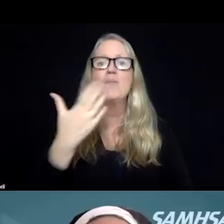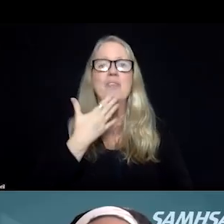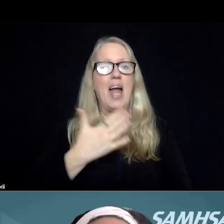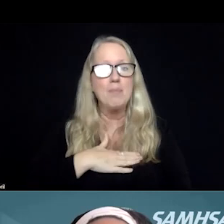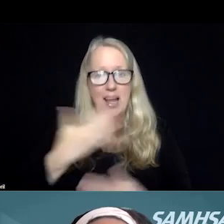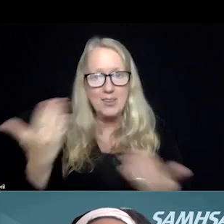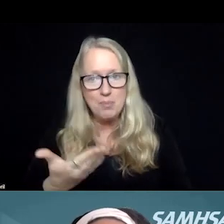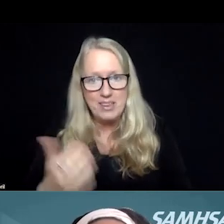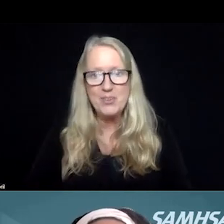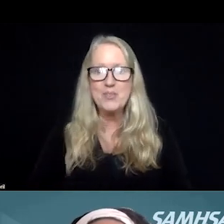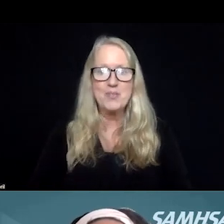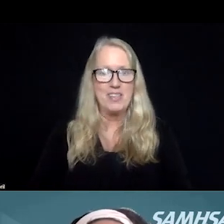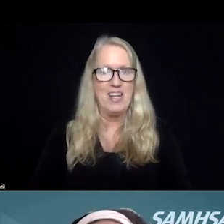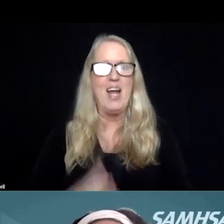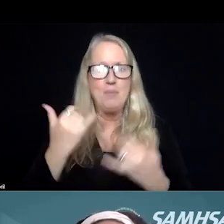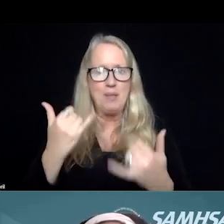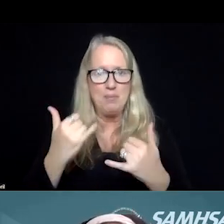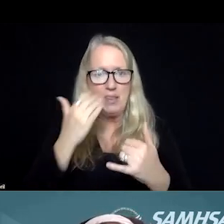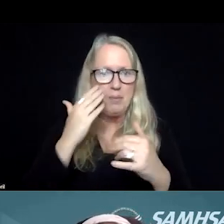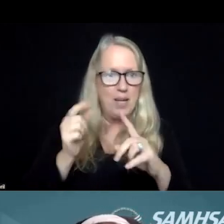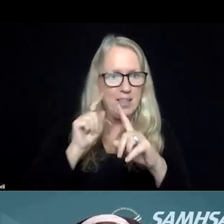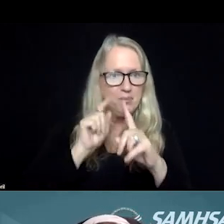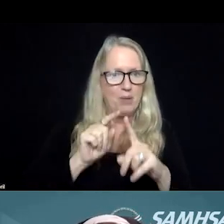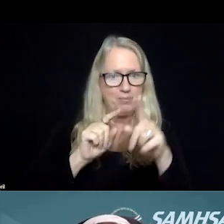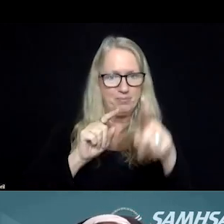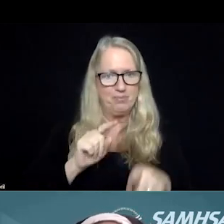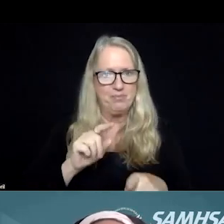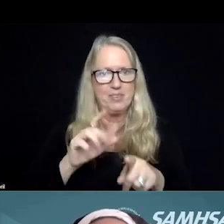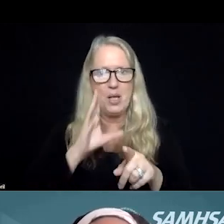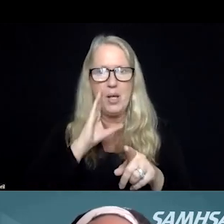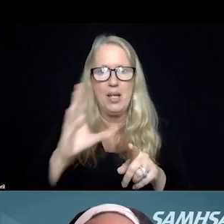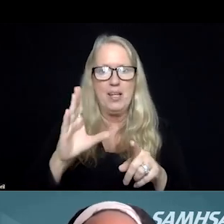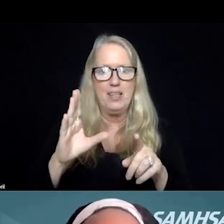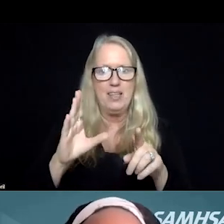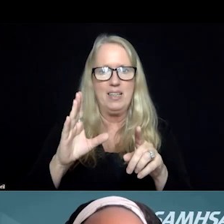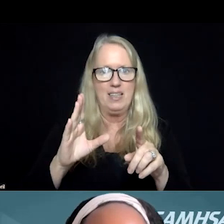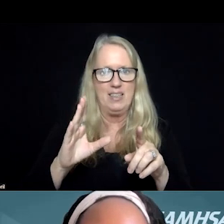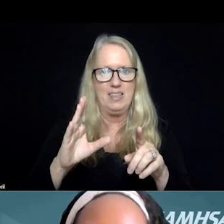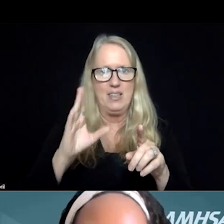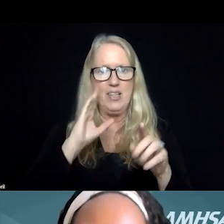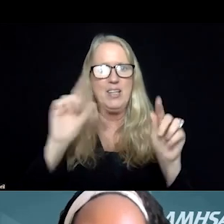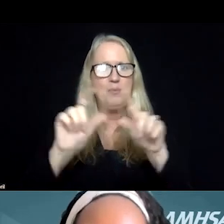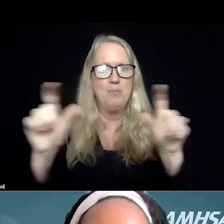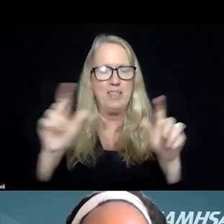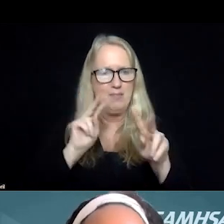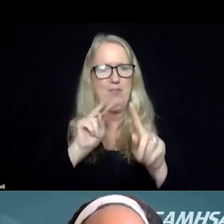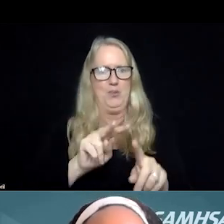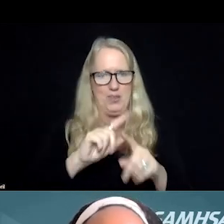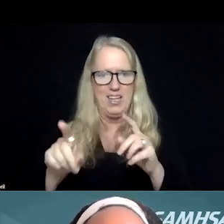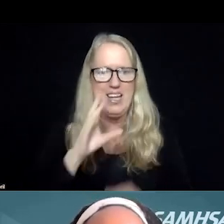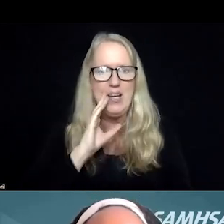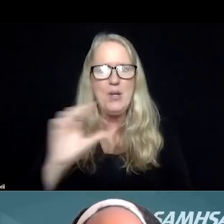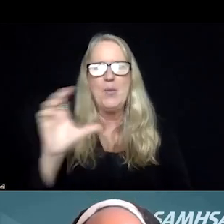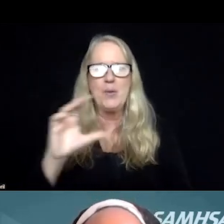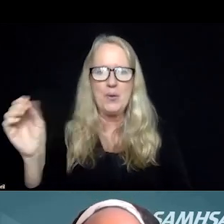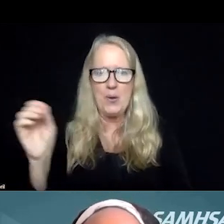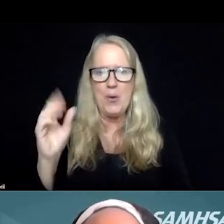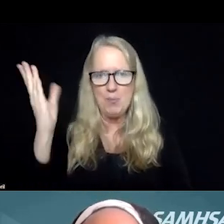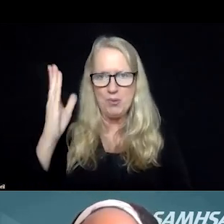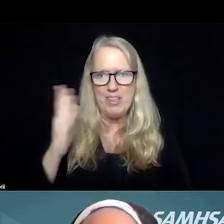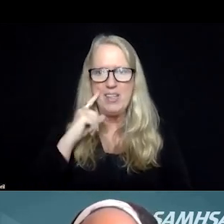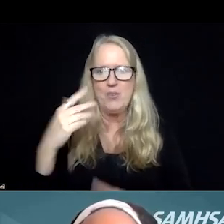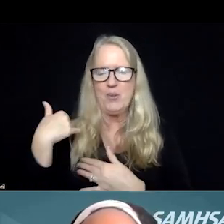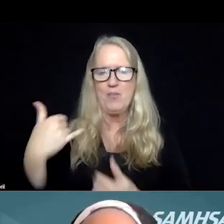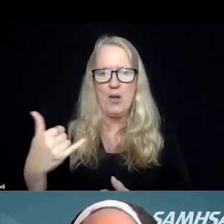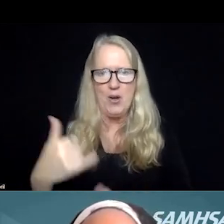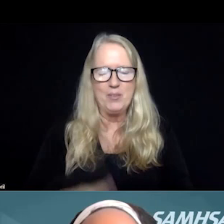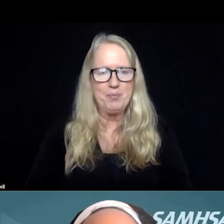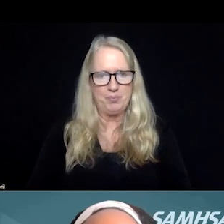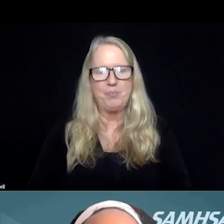I BELIEVE MY CAREER HIGHLIGHT IS BEING THE TOP VIEWED ON THE CRISIS JAM THUS FAR.